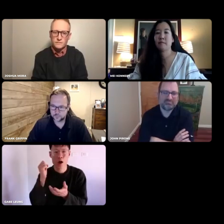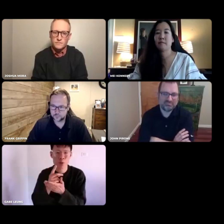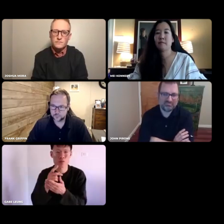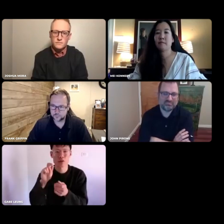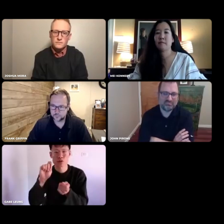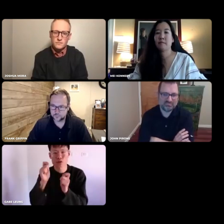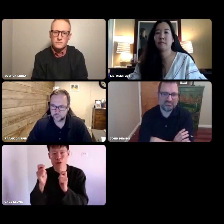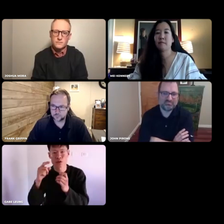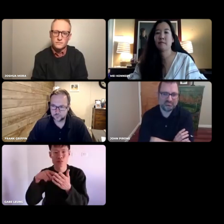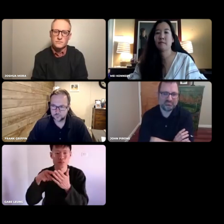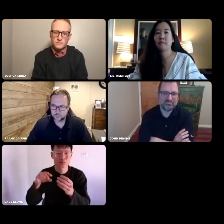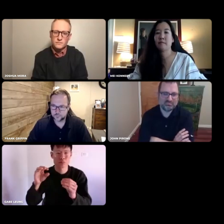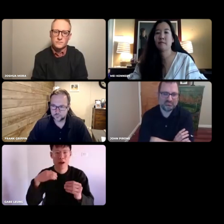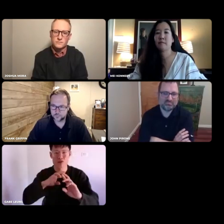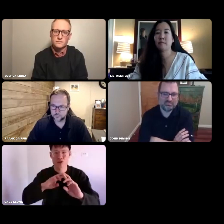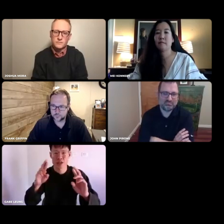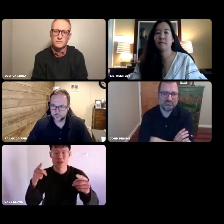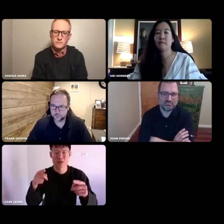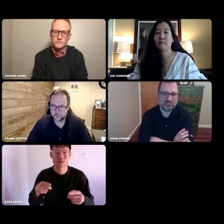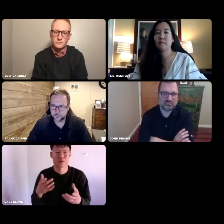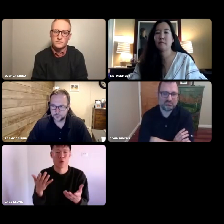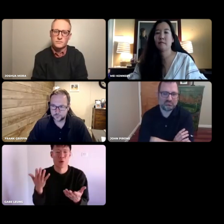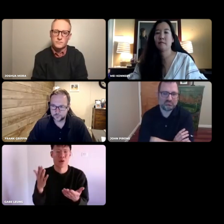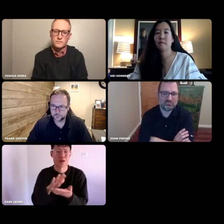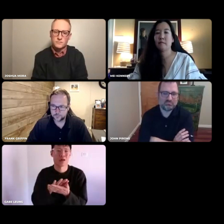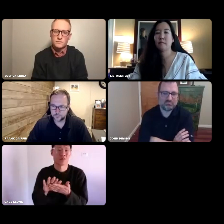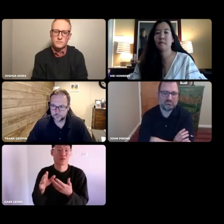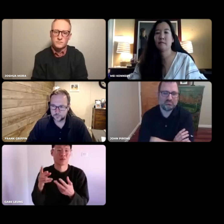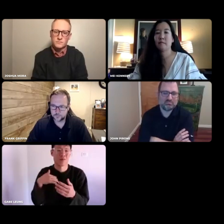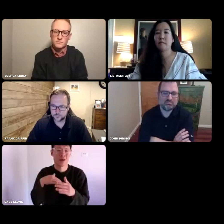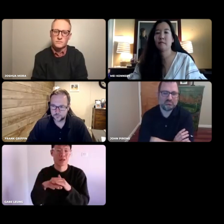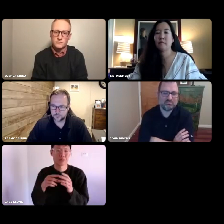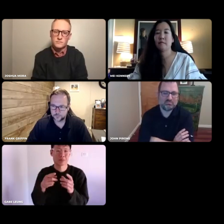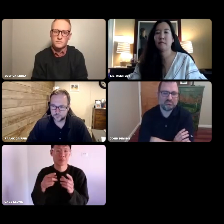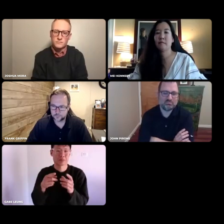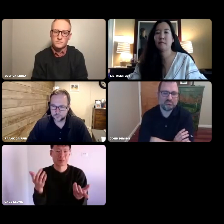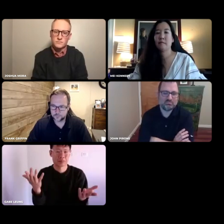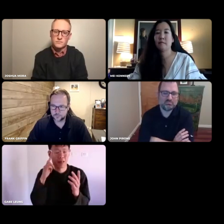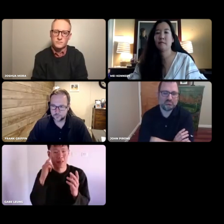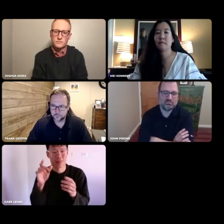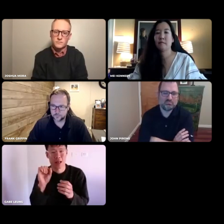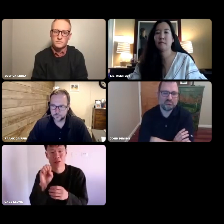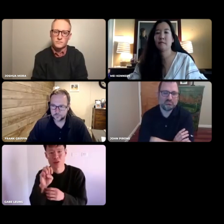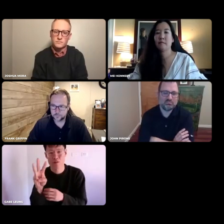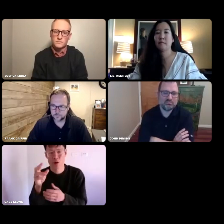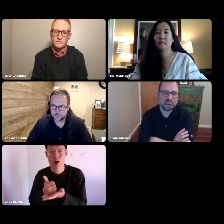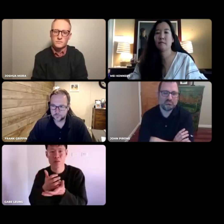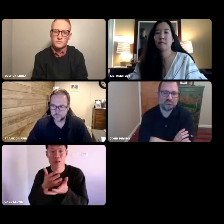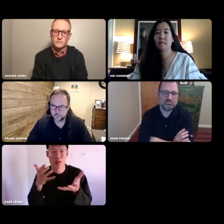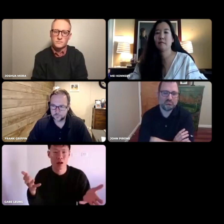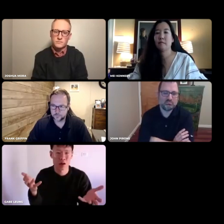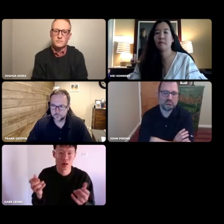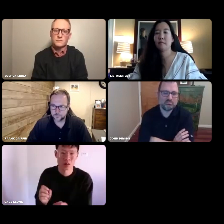We use Adobe Creative for drafts.